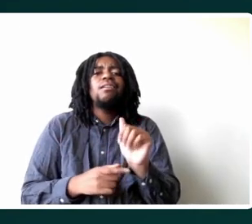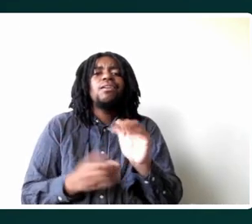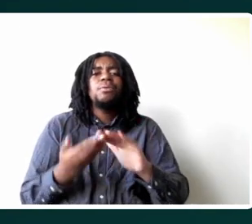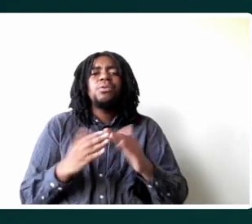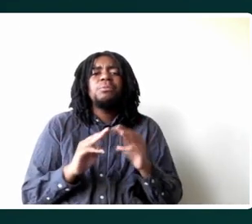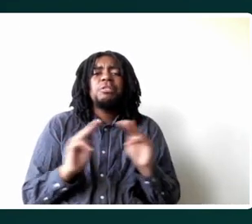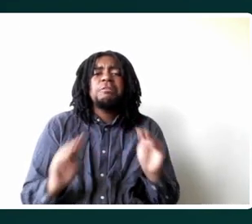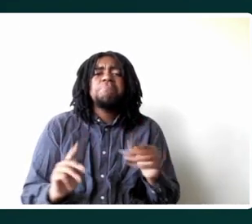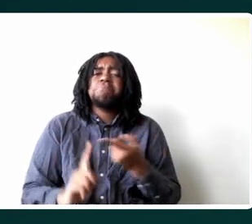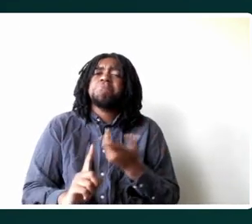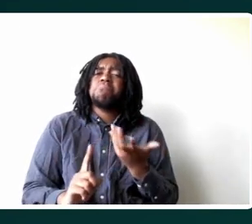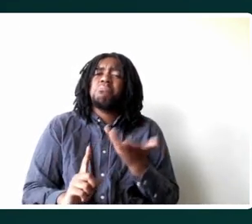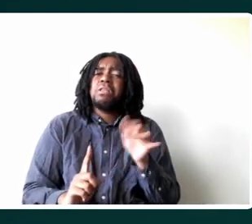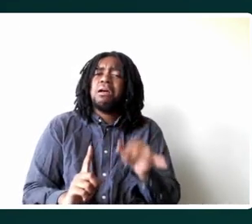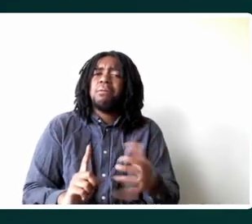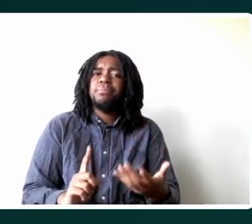Samir Meghelli: Yeah. So, this is our building today.